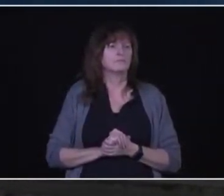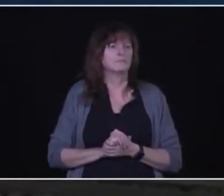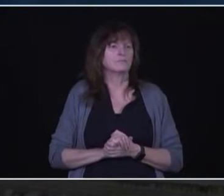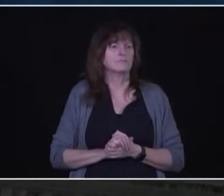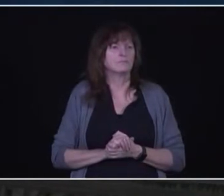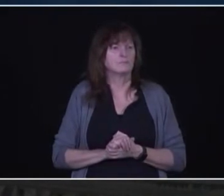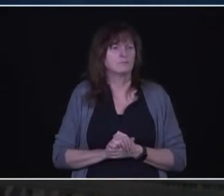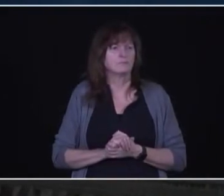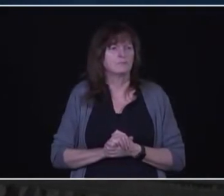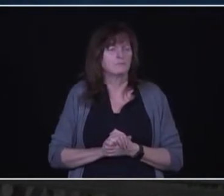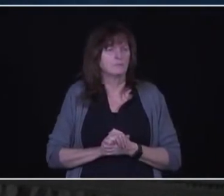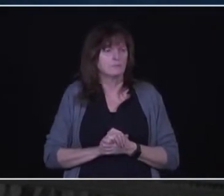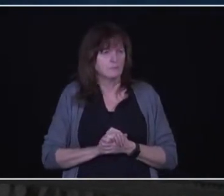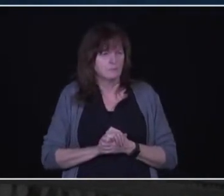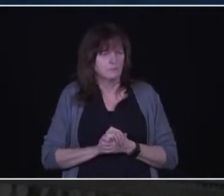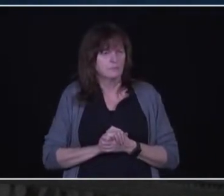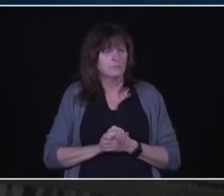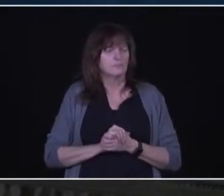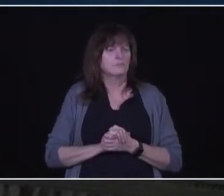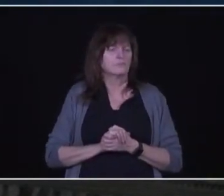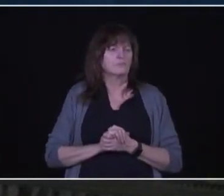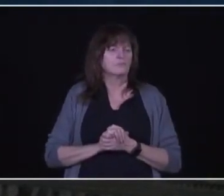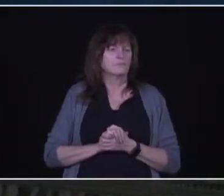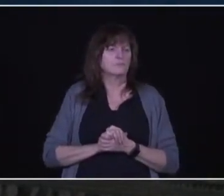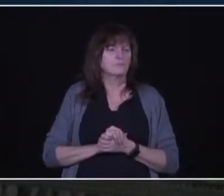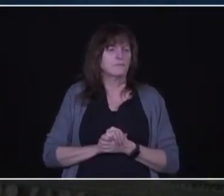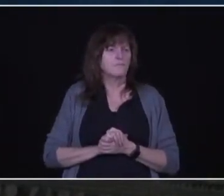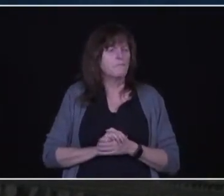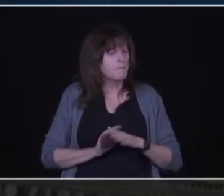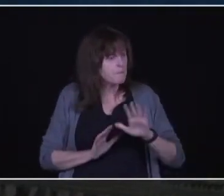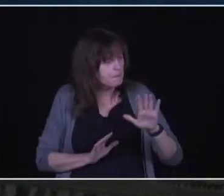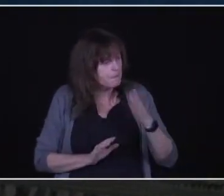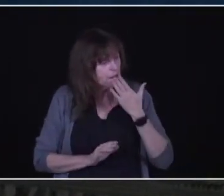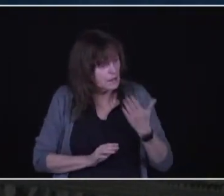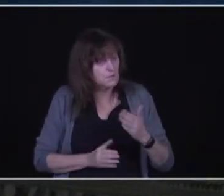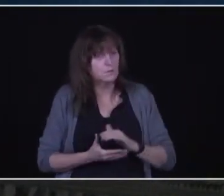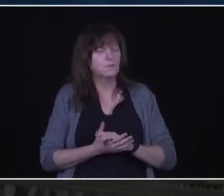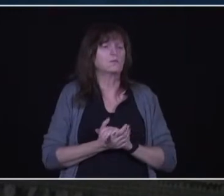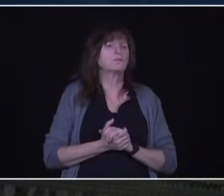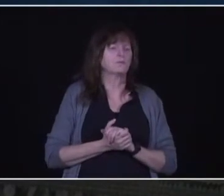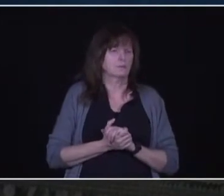Thank you, minister, you know, like every problem,